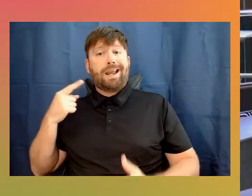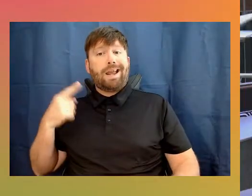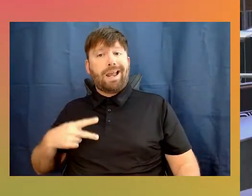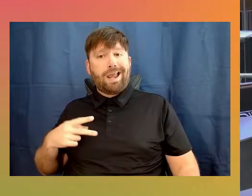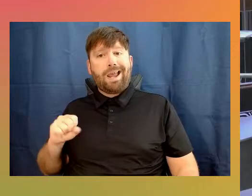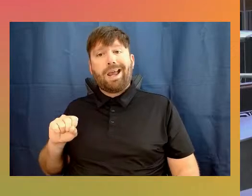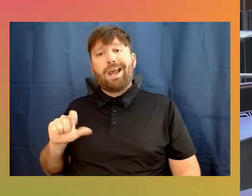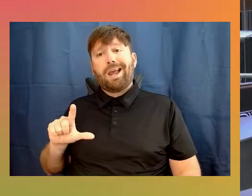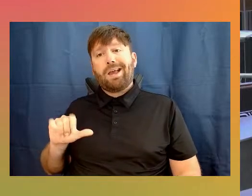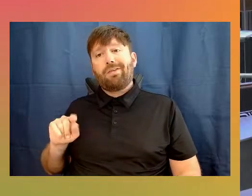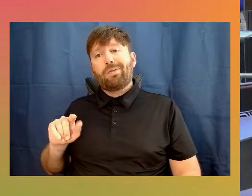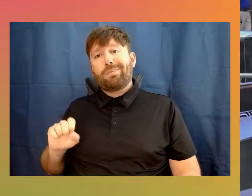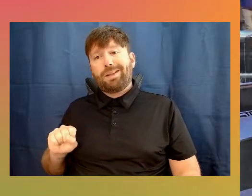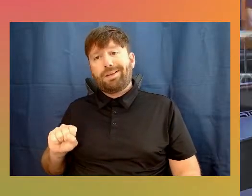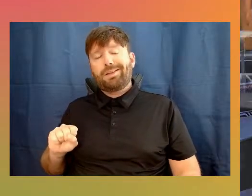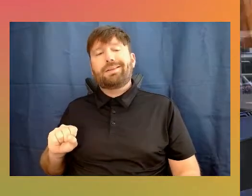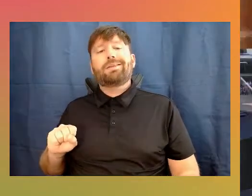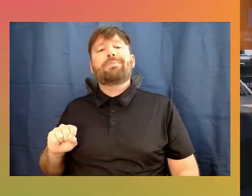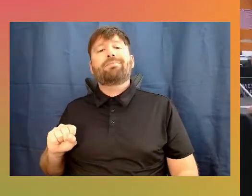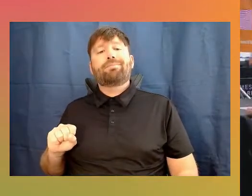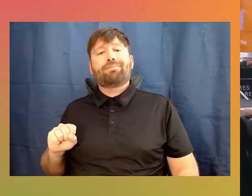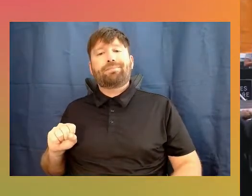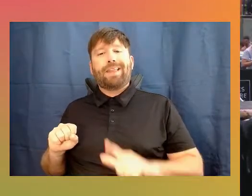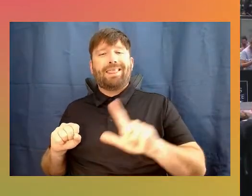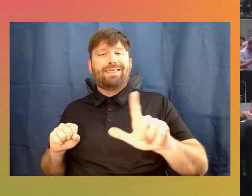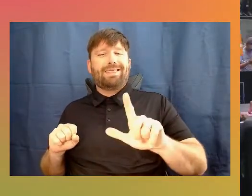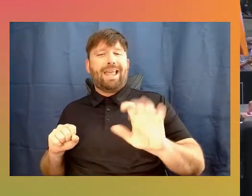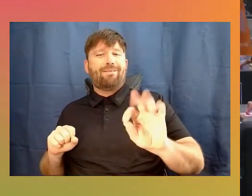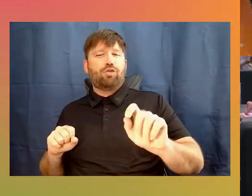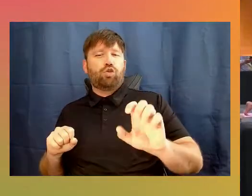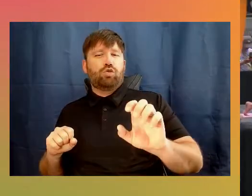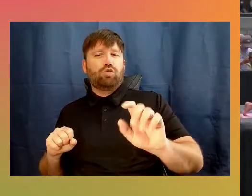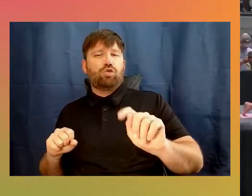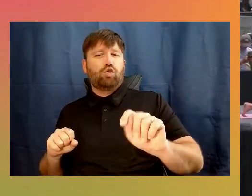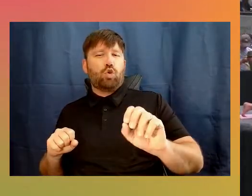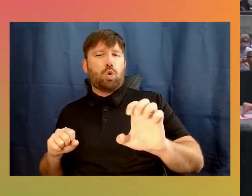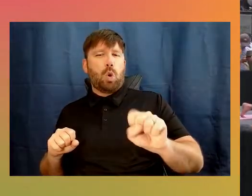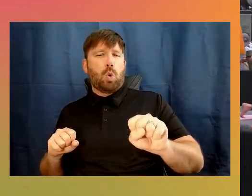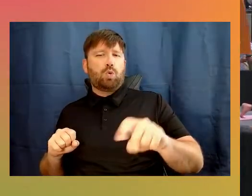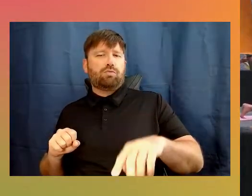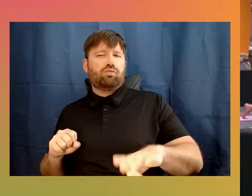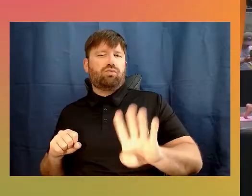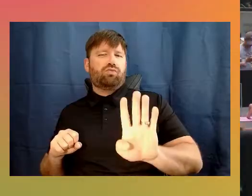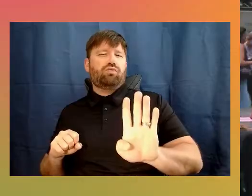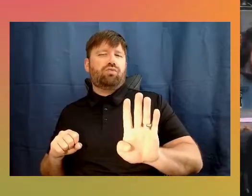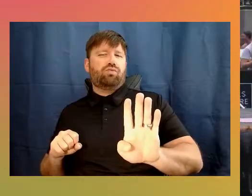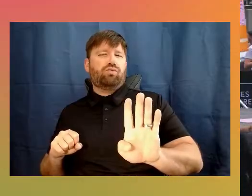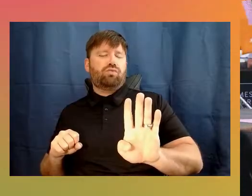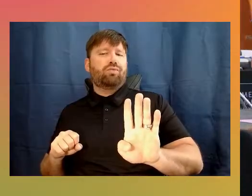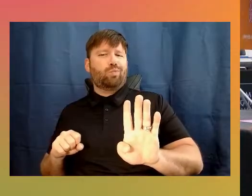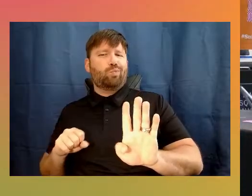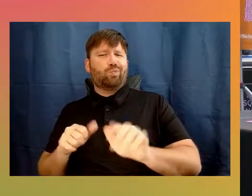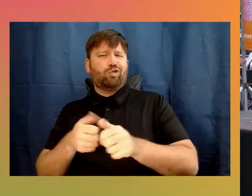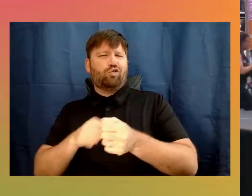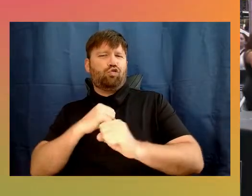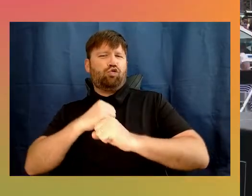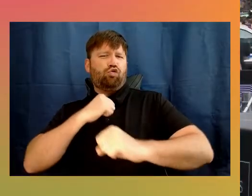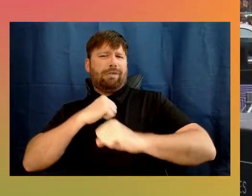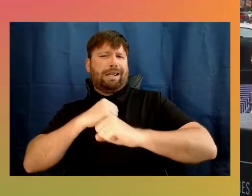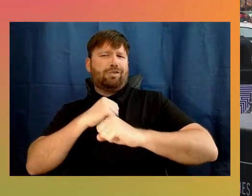SELF.